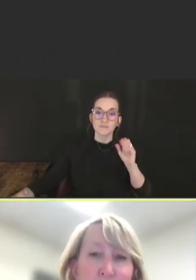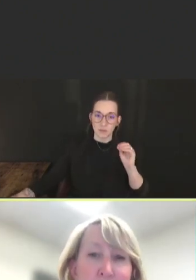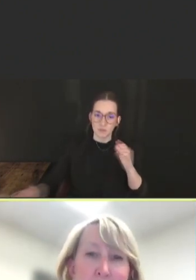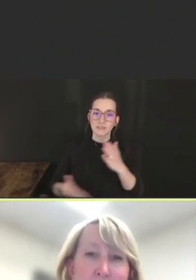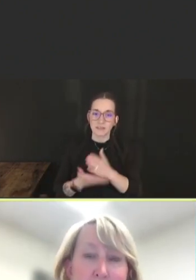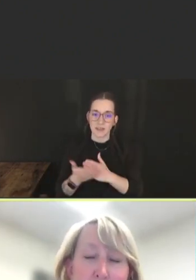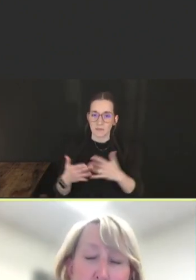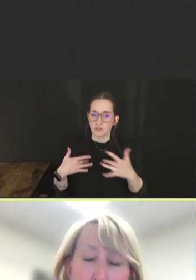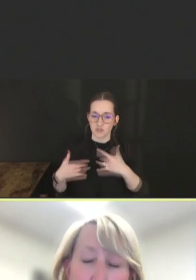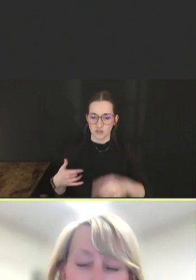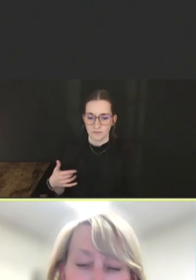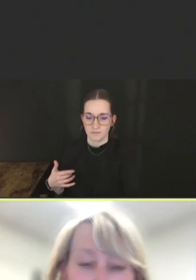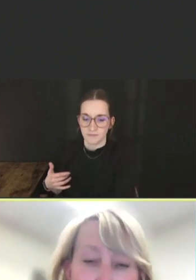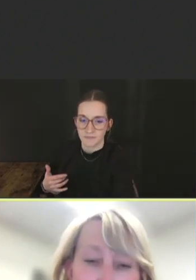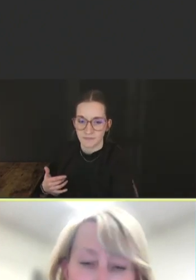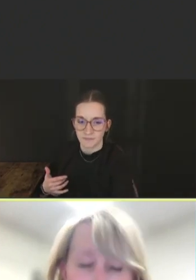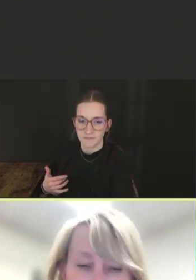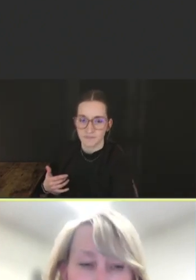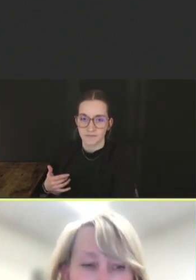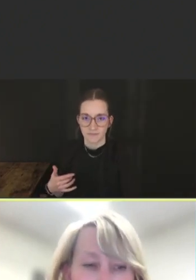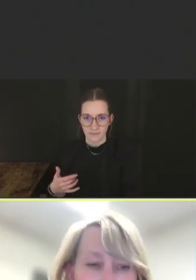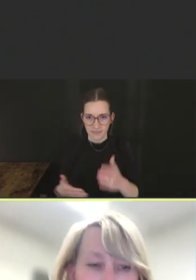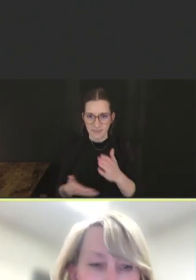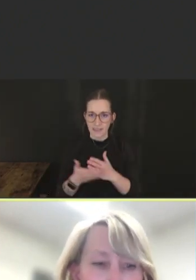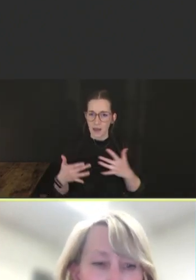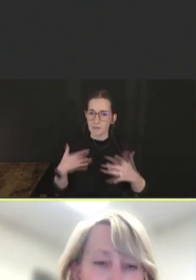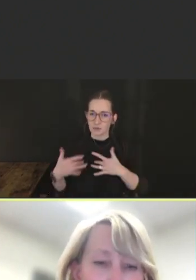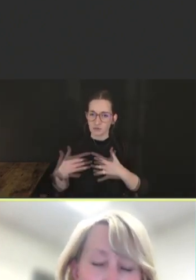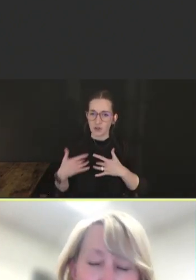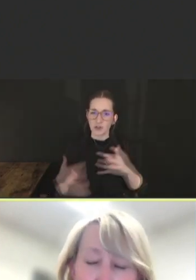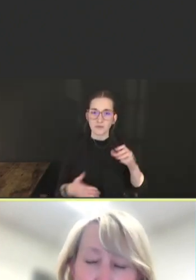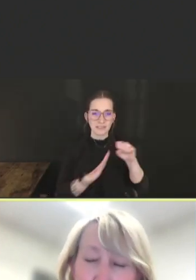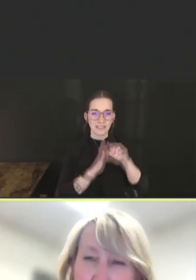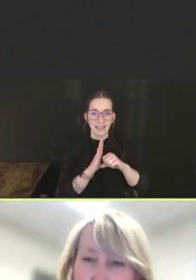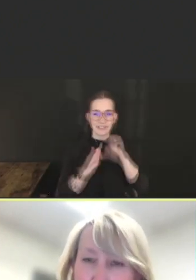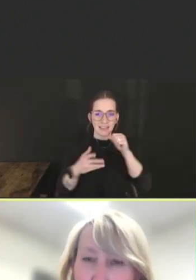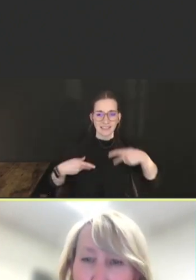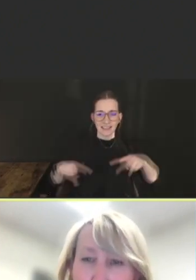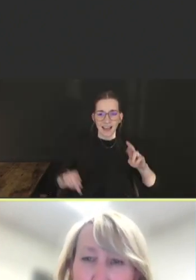If the state doesn't allow pharmacists to administer within that state for COVID-19